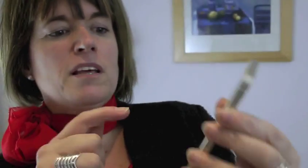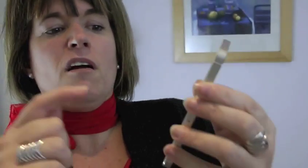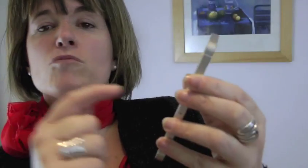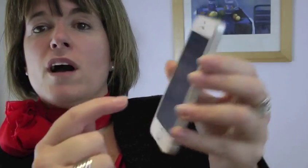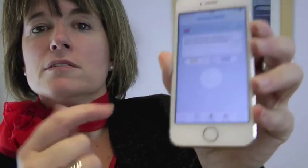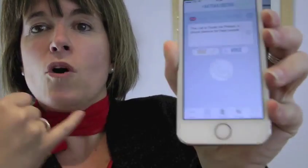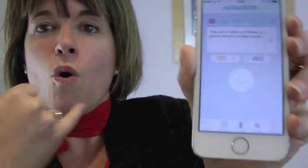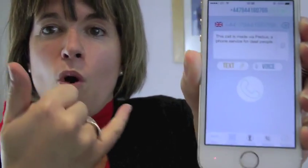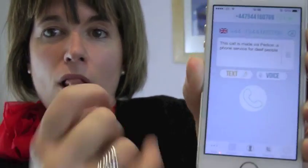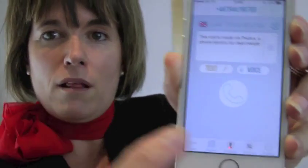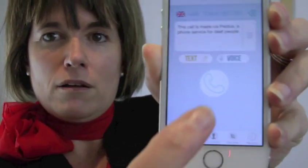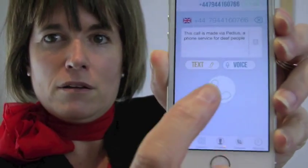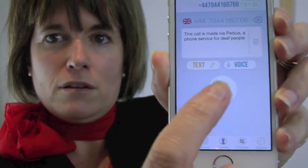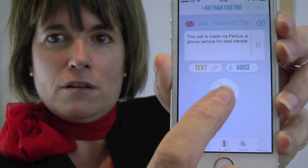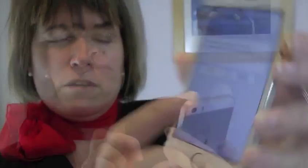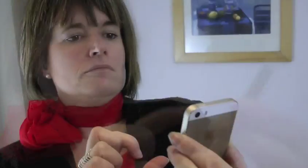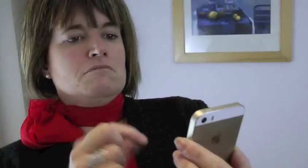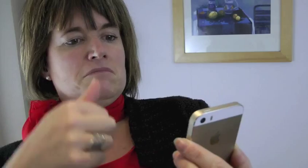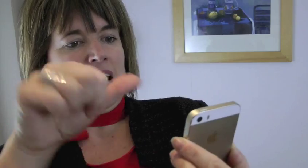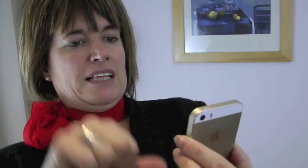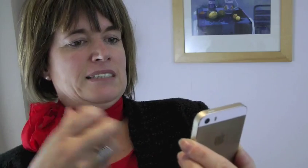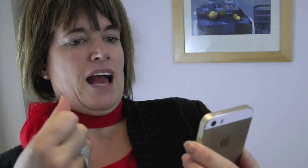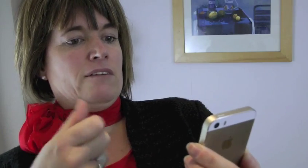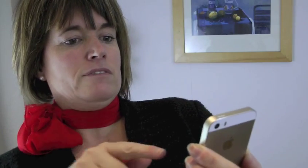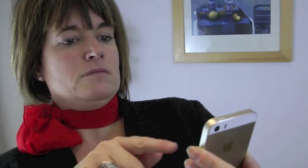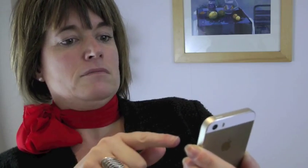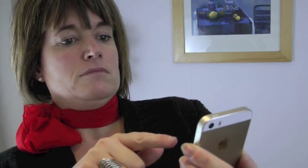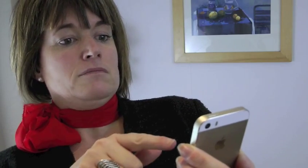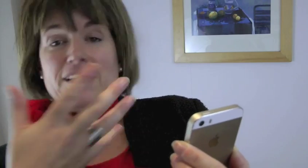Press call and you choose from a list of contacts you wish to call.